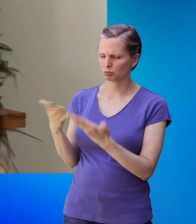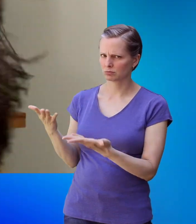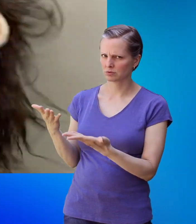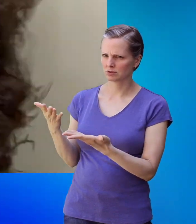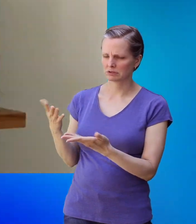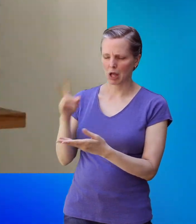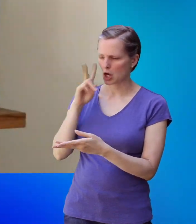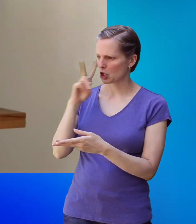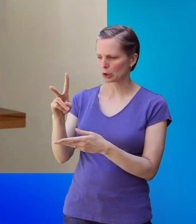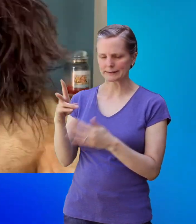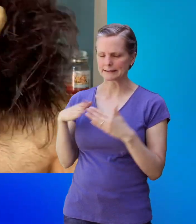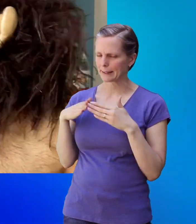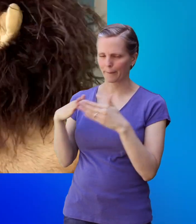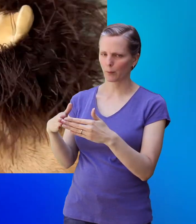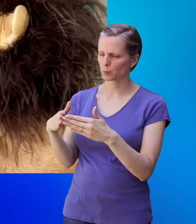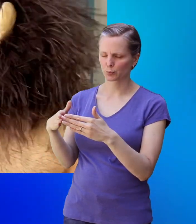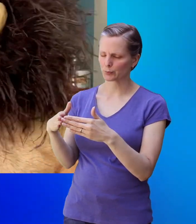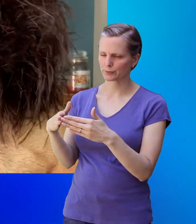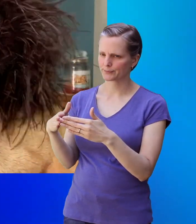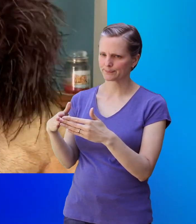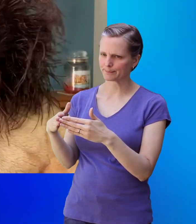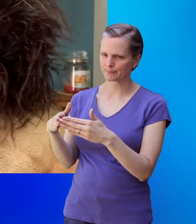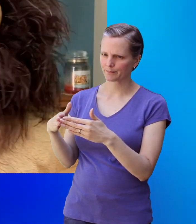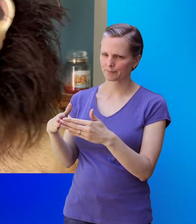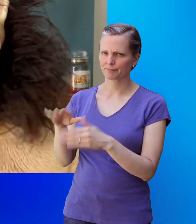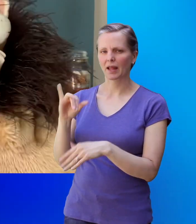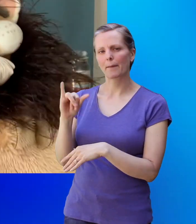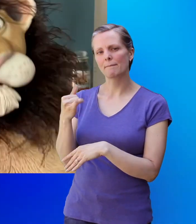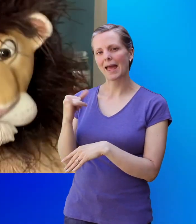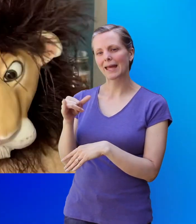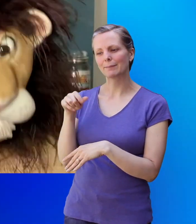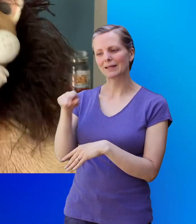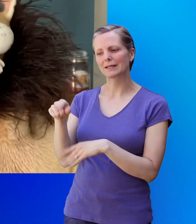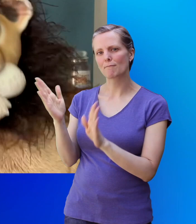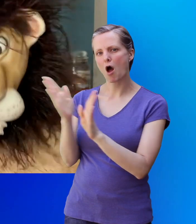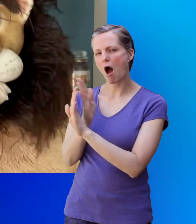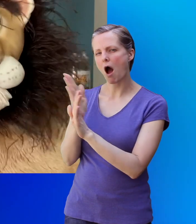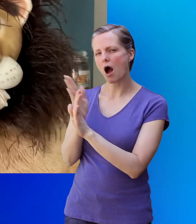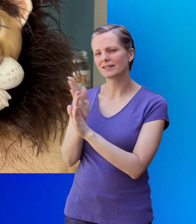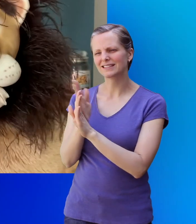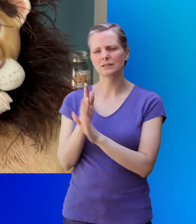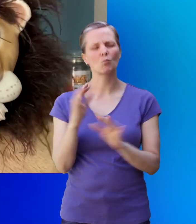You haven't seen it, maybe it's hiding somewhere. Hold on, let me ask you a